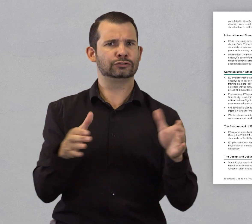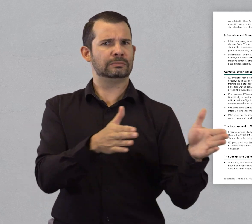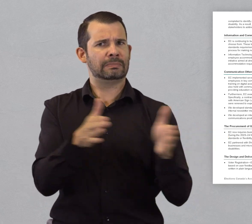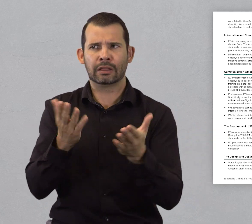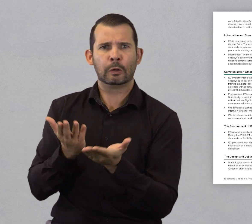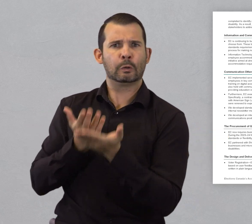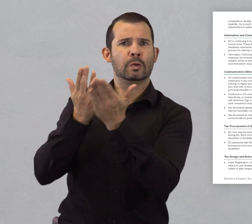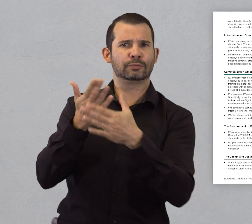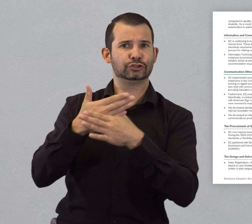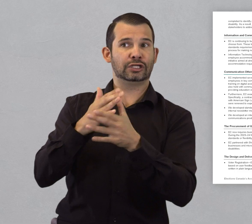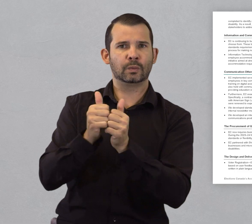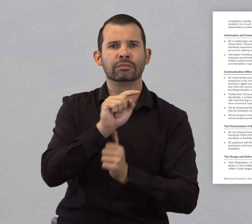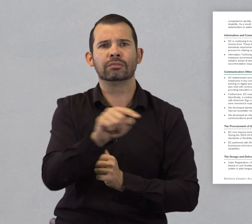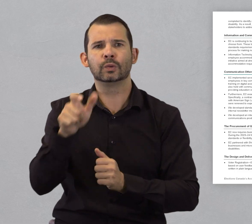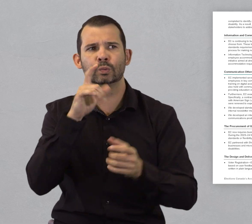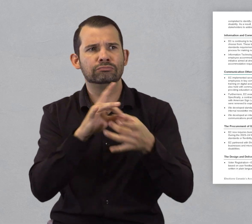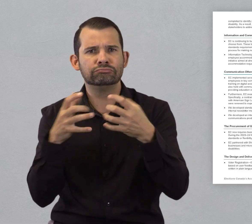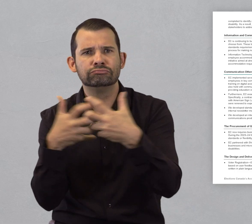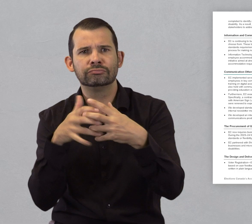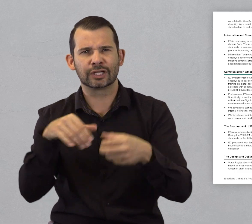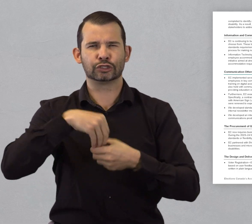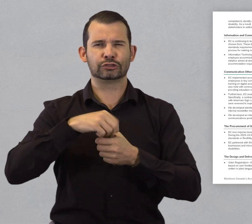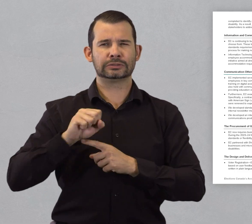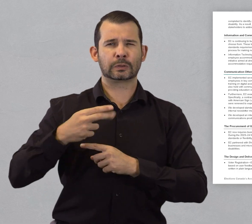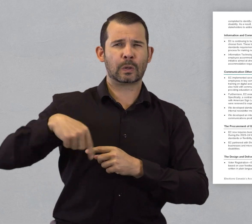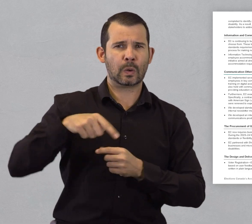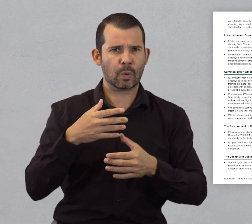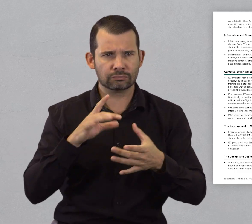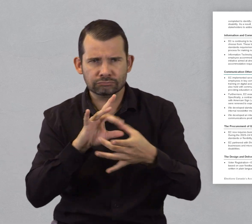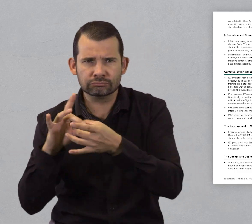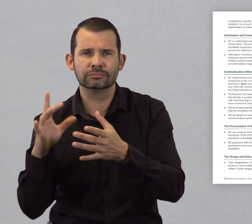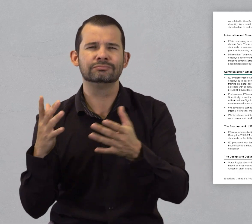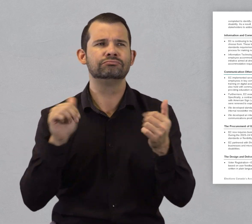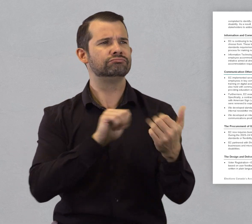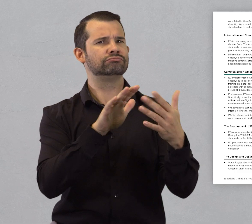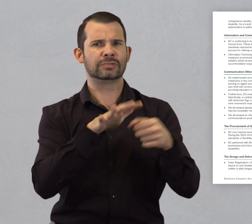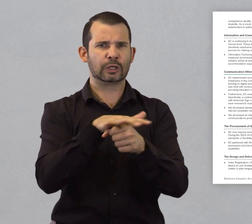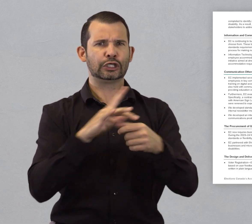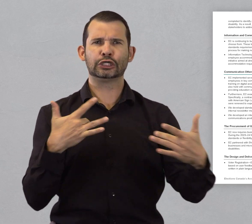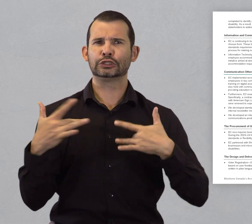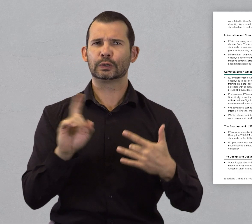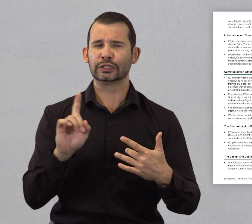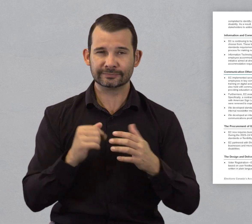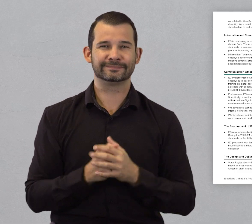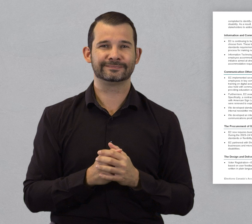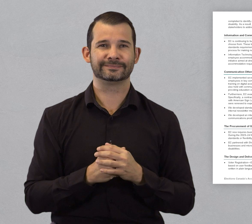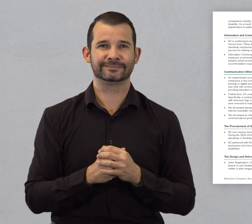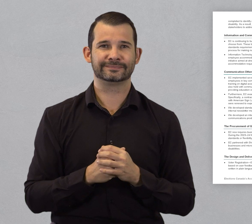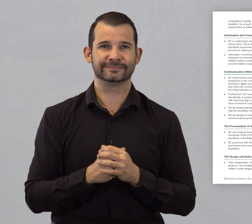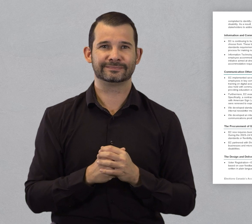were shared with relevant internal stakeholders to address areas of concern.